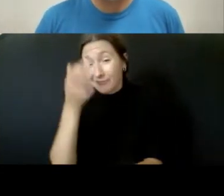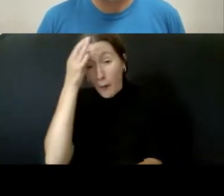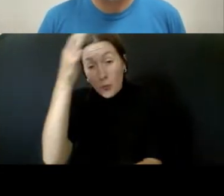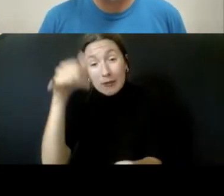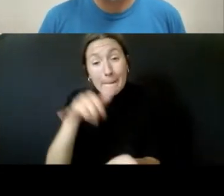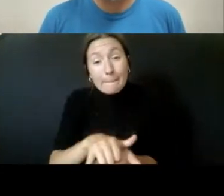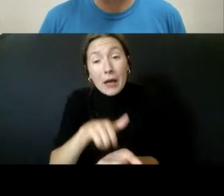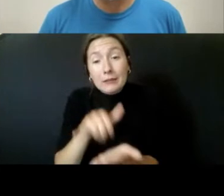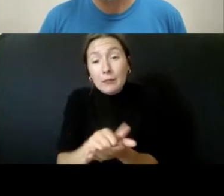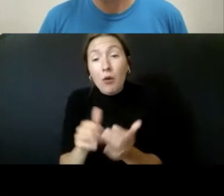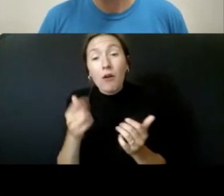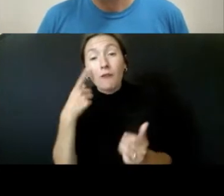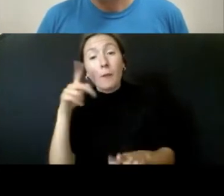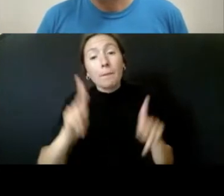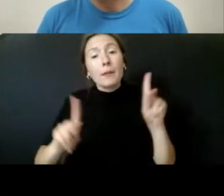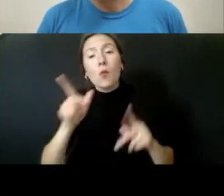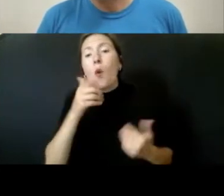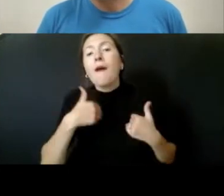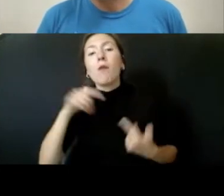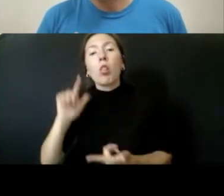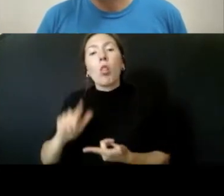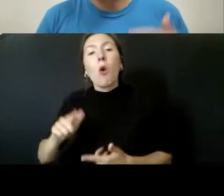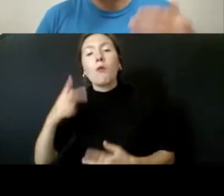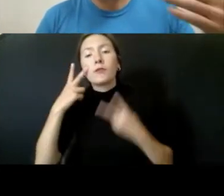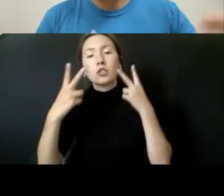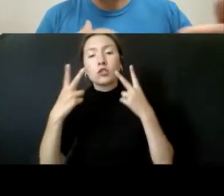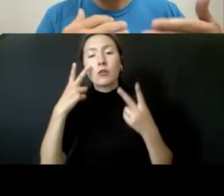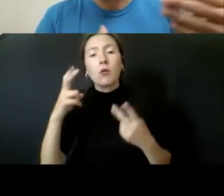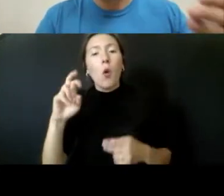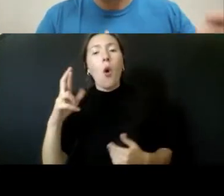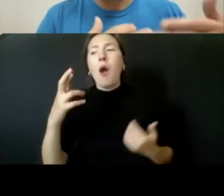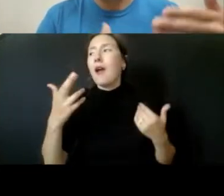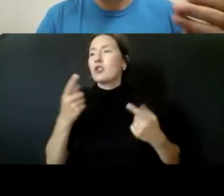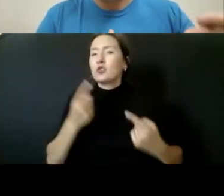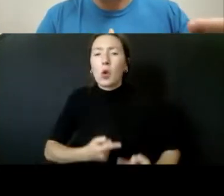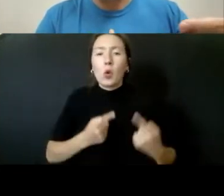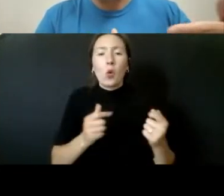our color contrast between the text on the slide and the gray in the background was not enough um